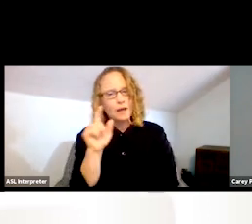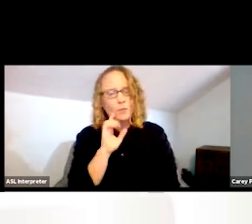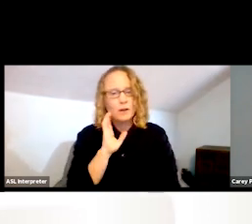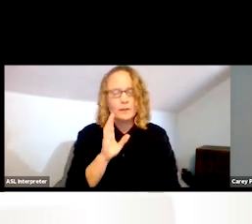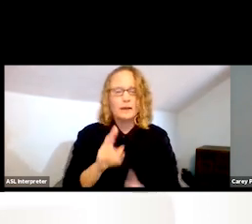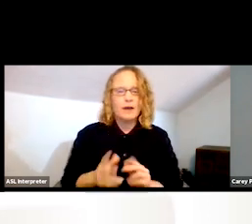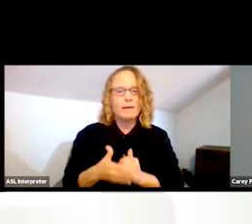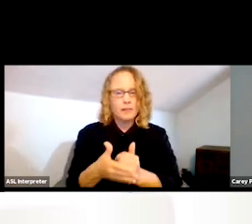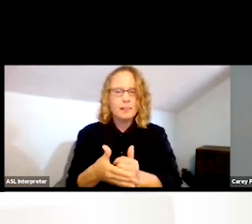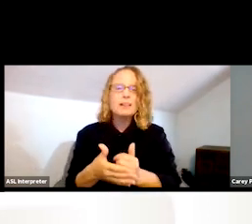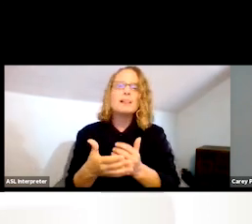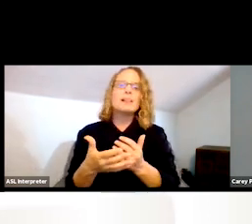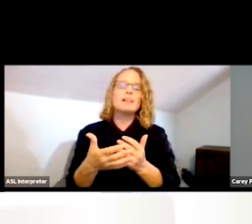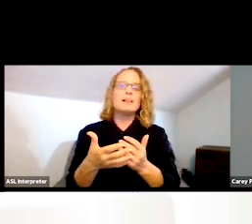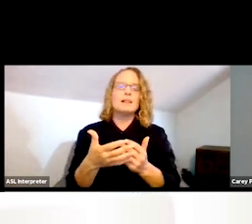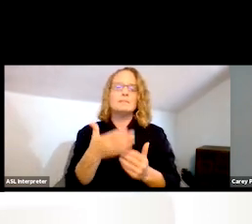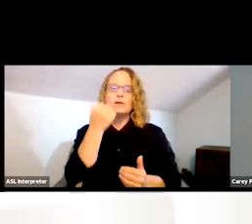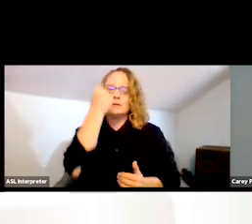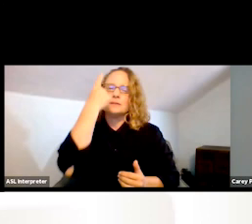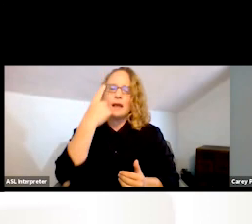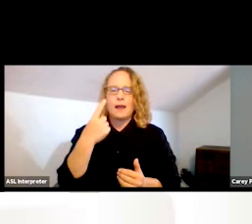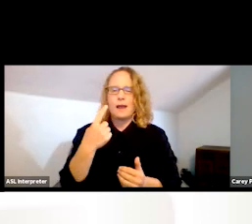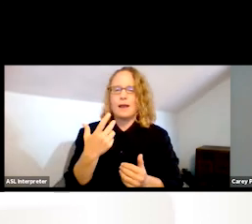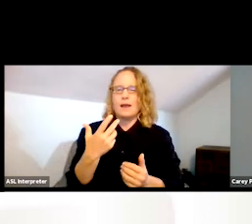So, I'm gonna take a step back and pass it off.